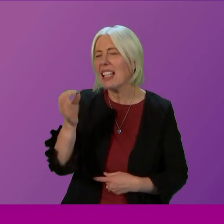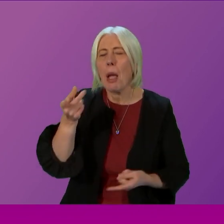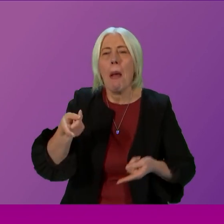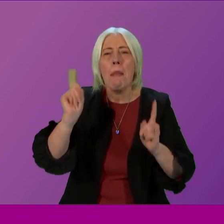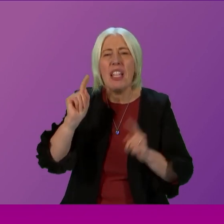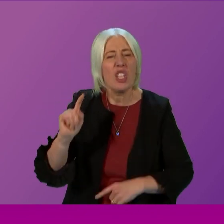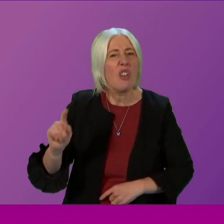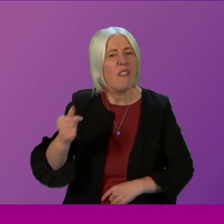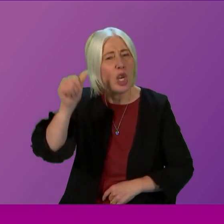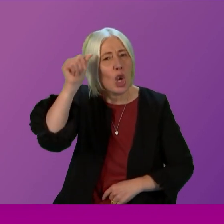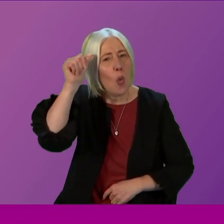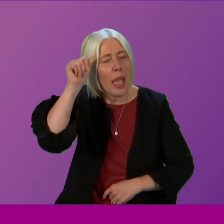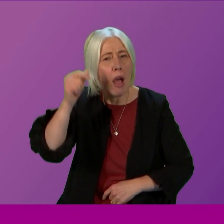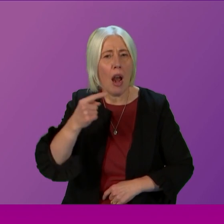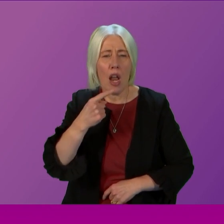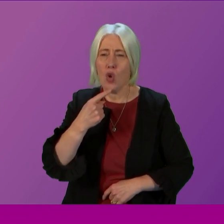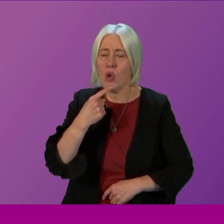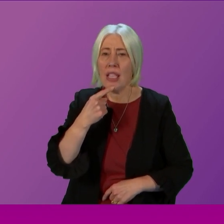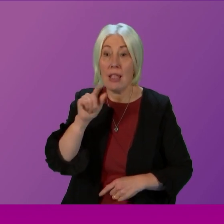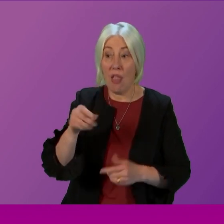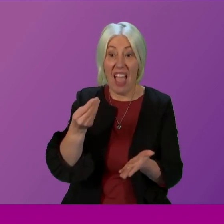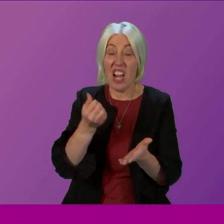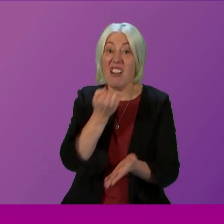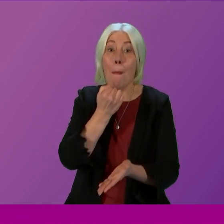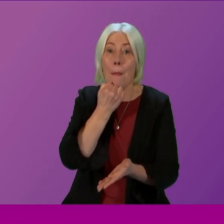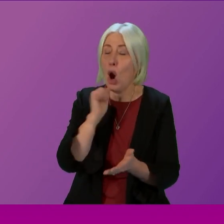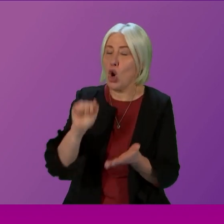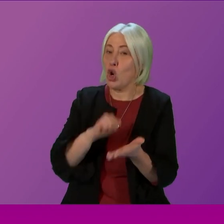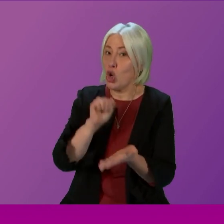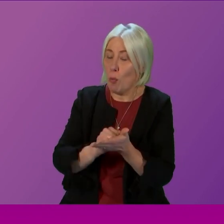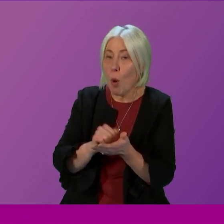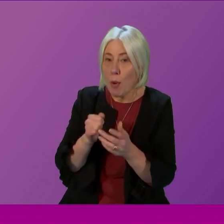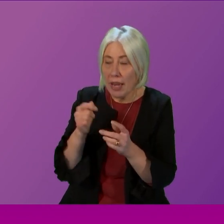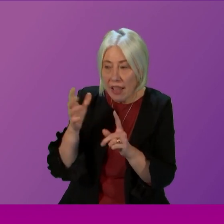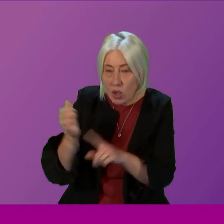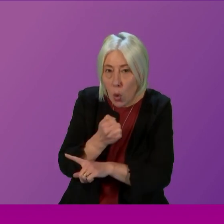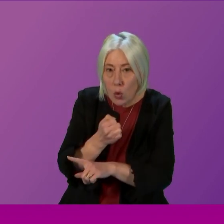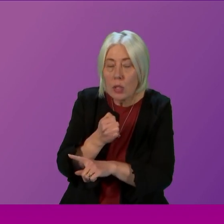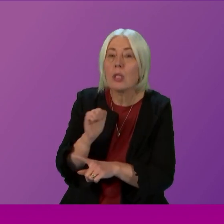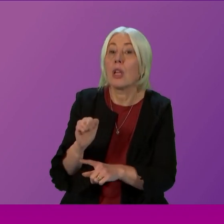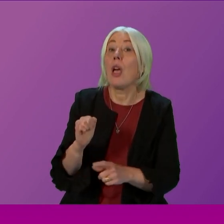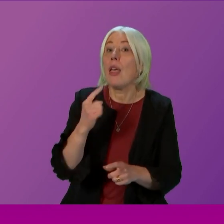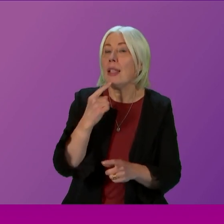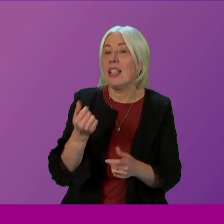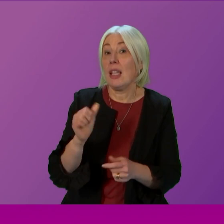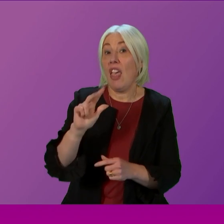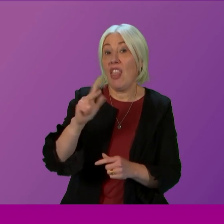they were using a figure that had not been properly sourced. She responded: “Ministers became aware of the issue on Tuesday 8 November”.—